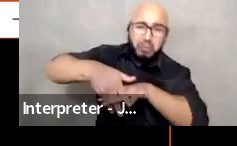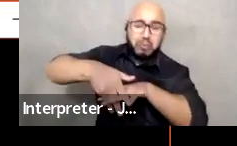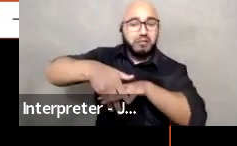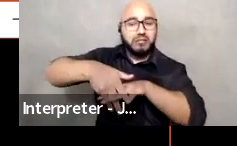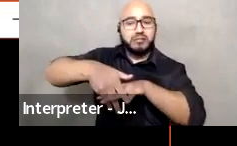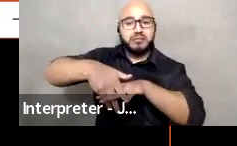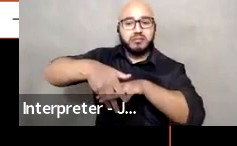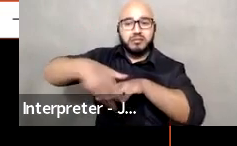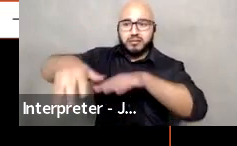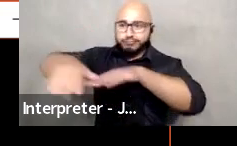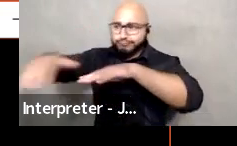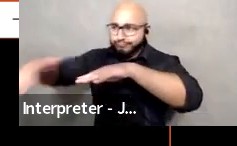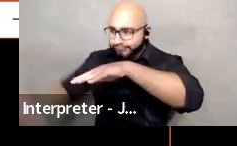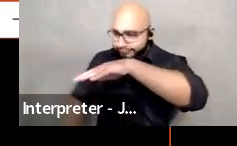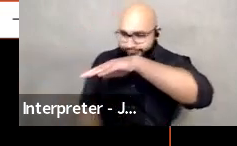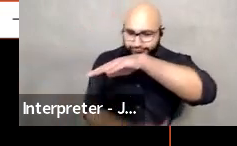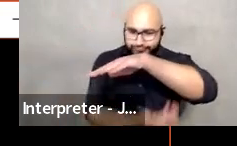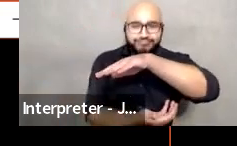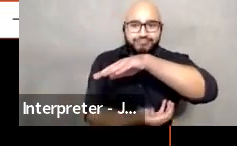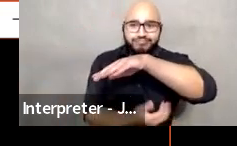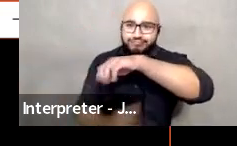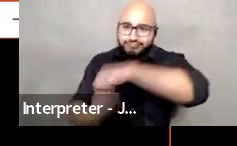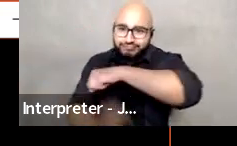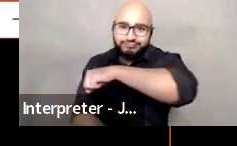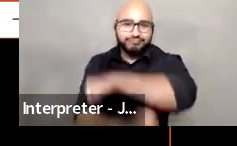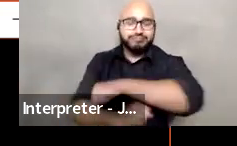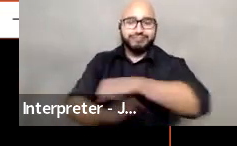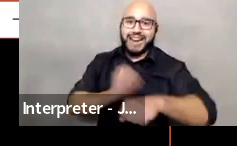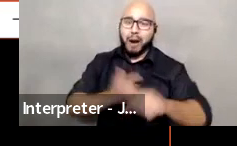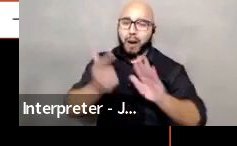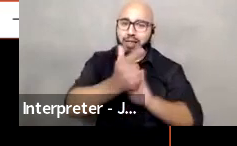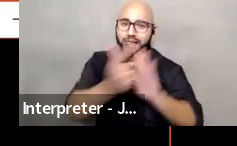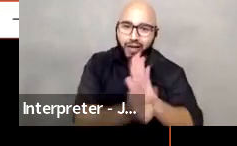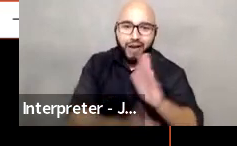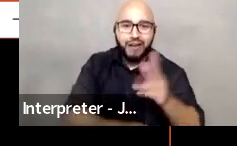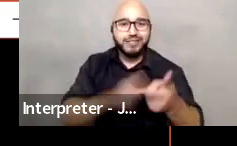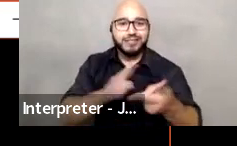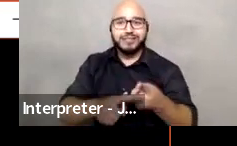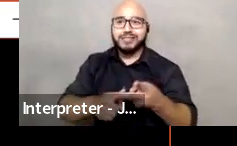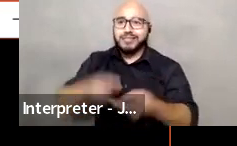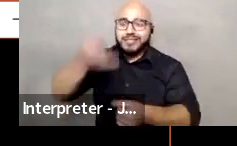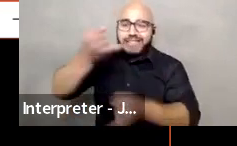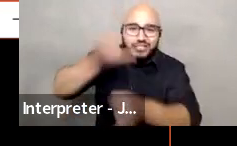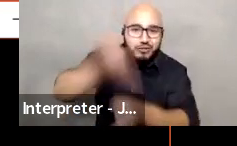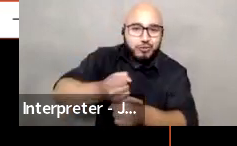It's a part of our laws and institutions. It's part of the American.